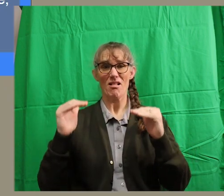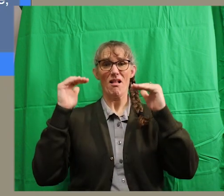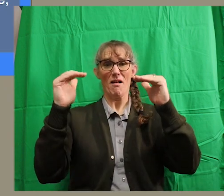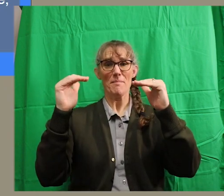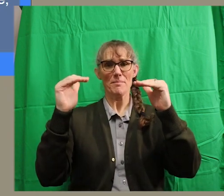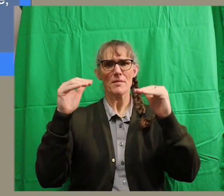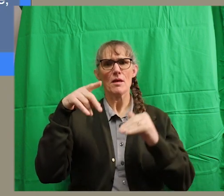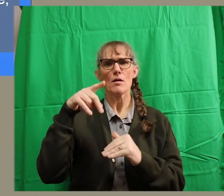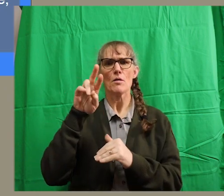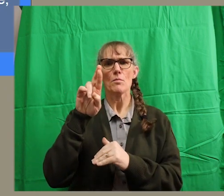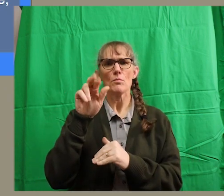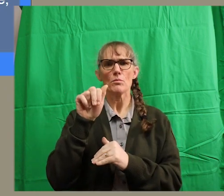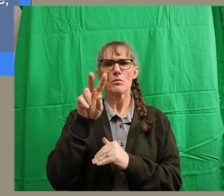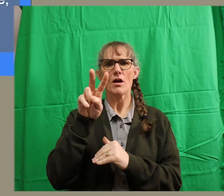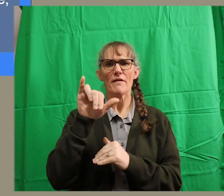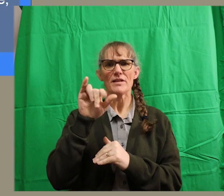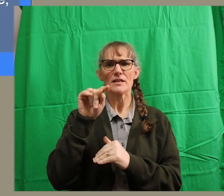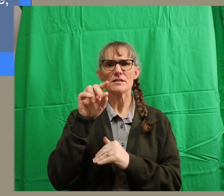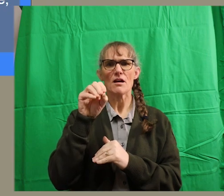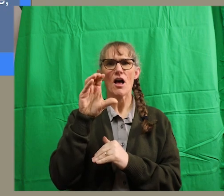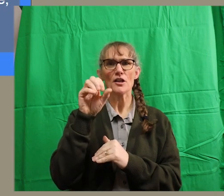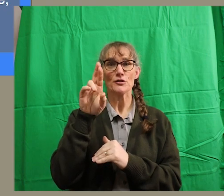which is directly above awajiense in sequence,